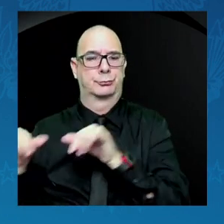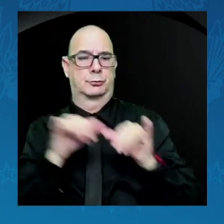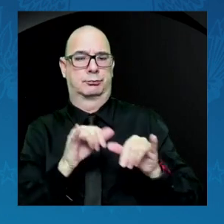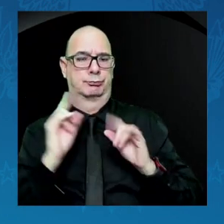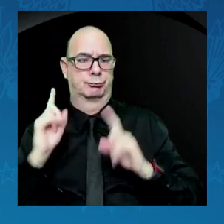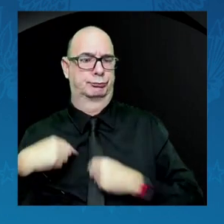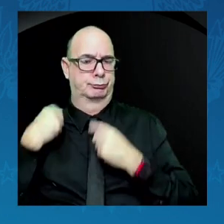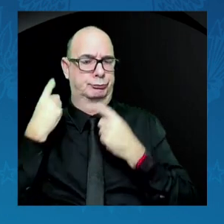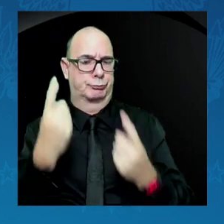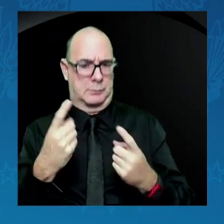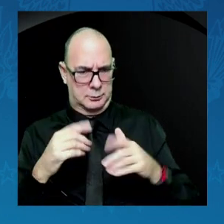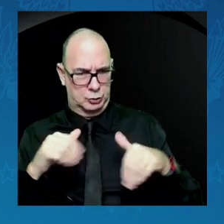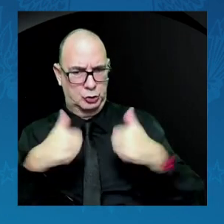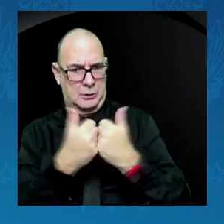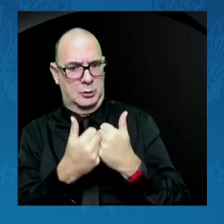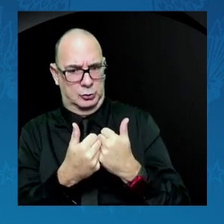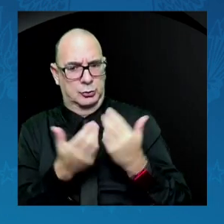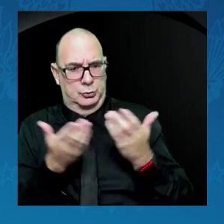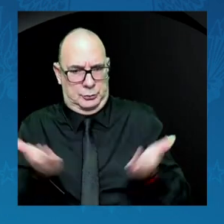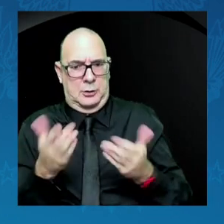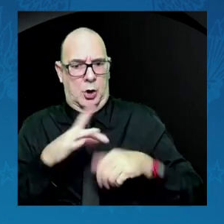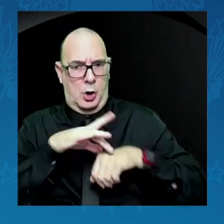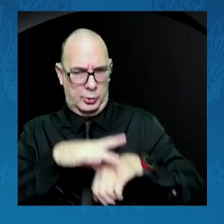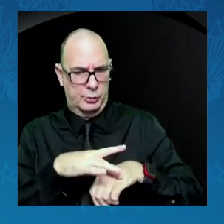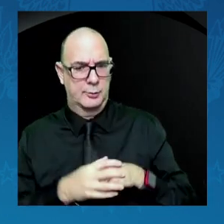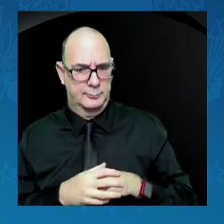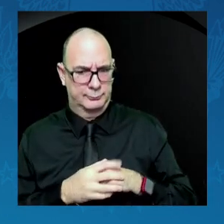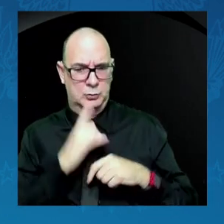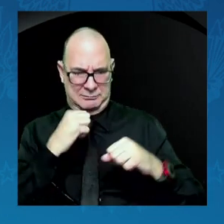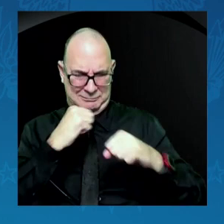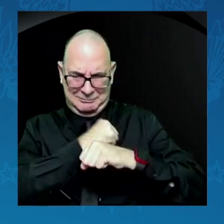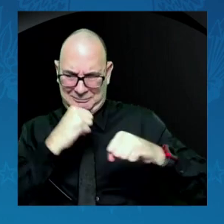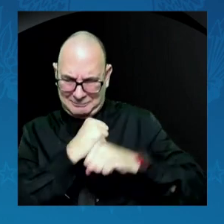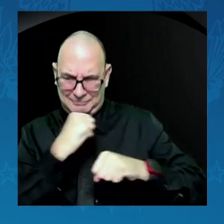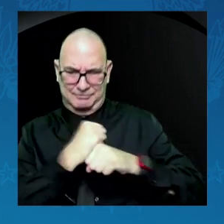and tackling this climate change is imperative.